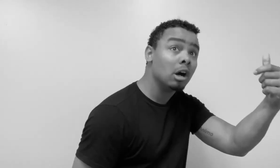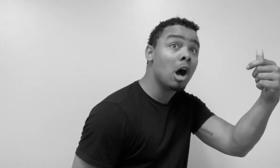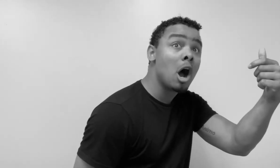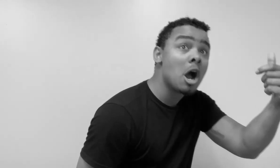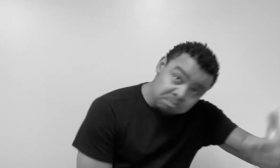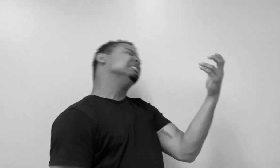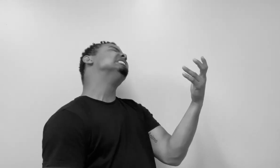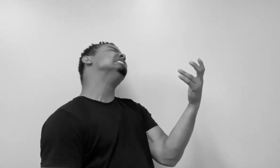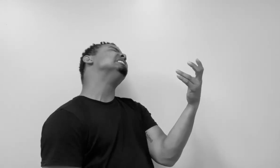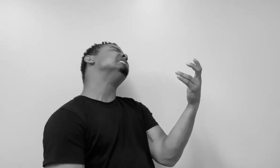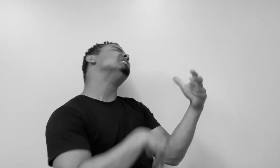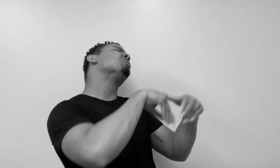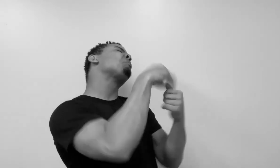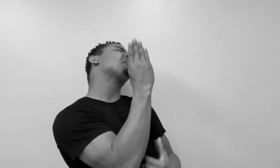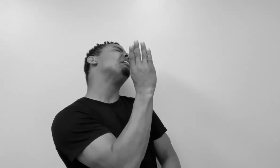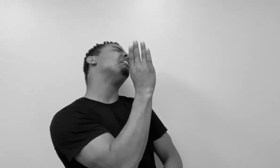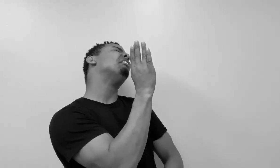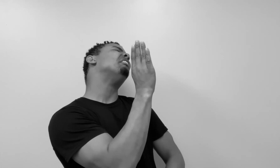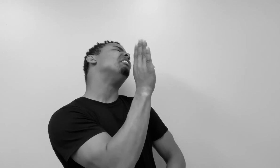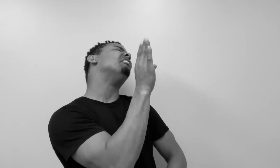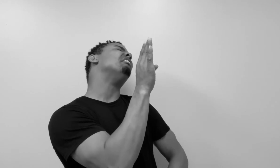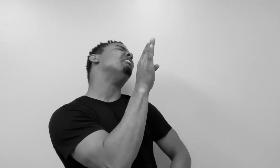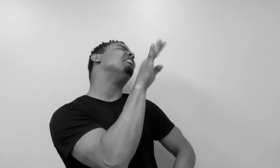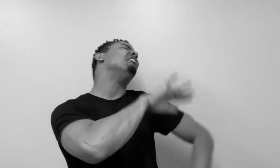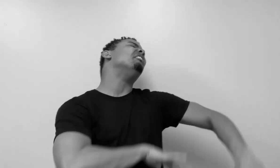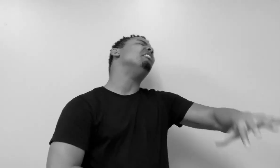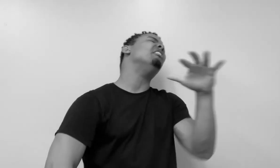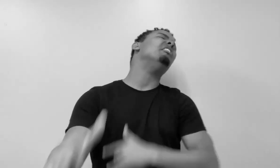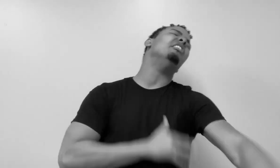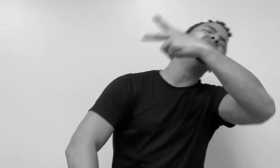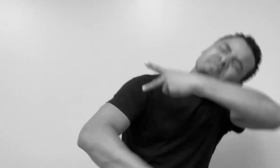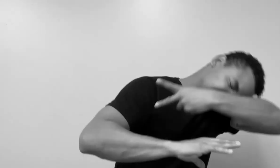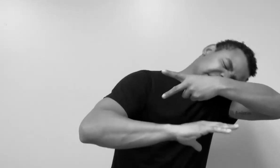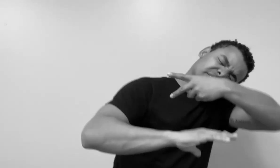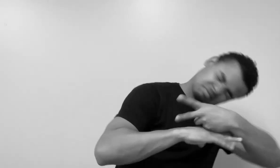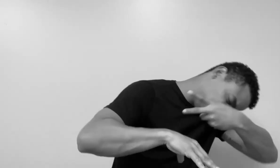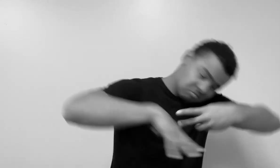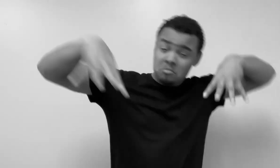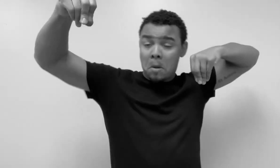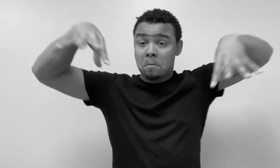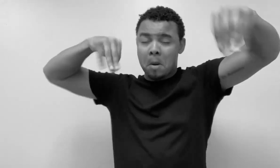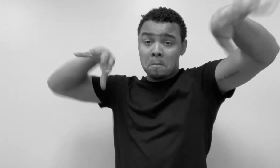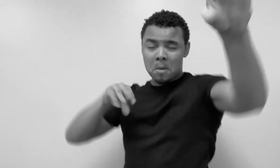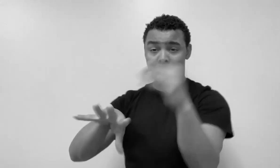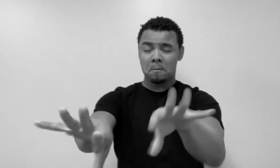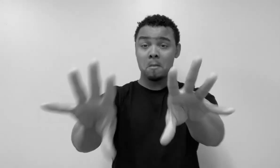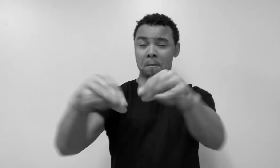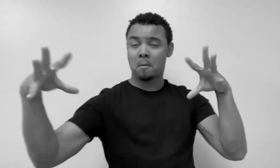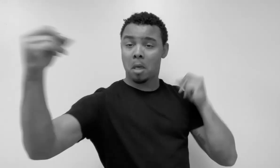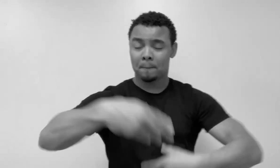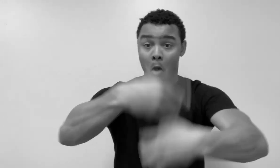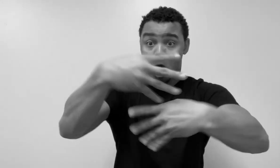TARGET 3 SUCCESS bodies strewn. Electromagnetic anomalies.